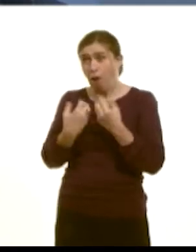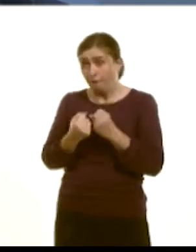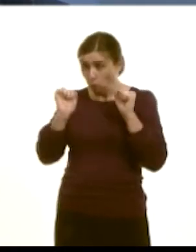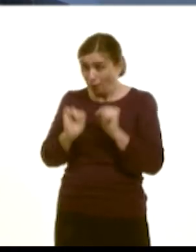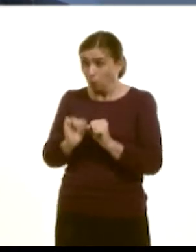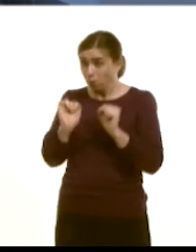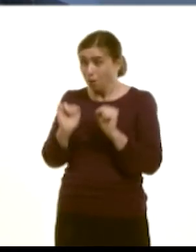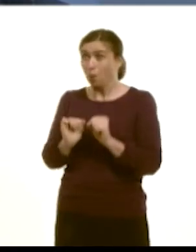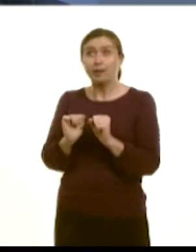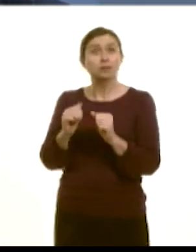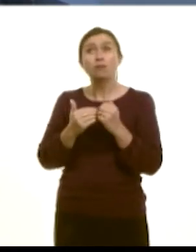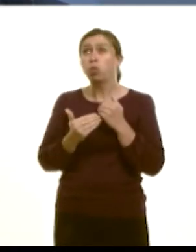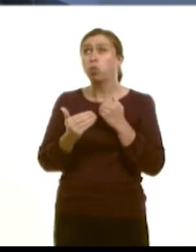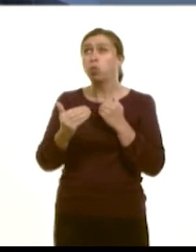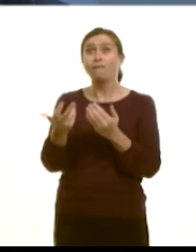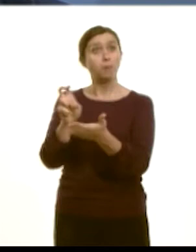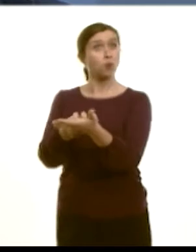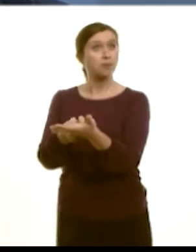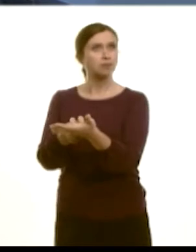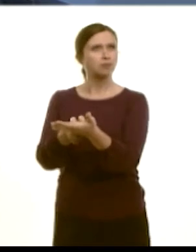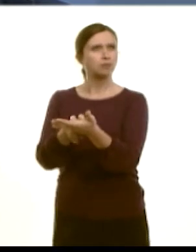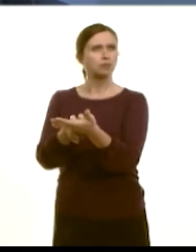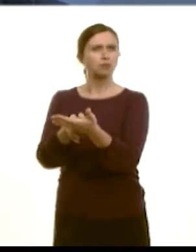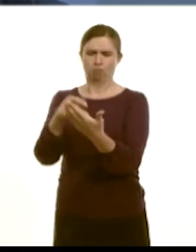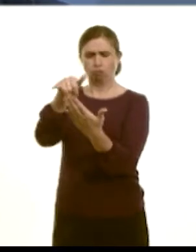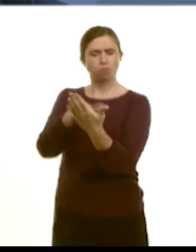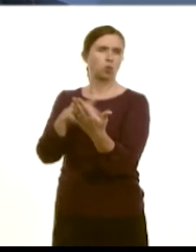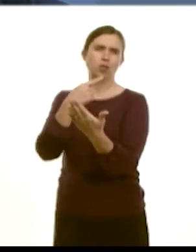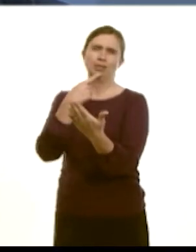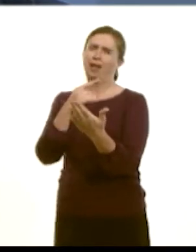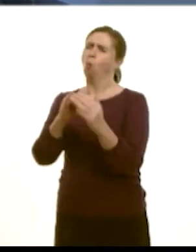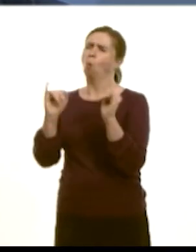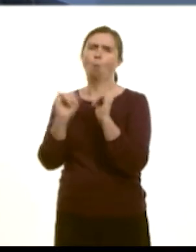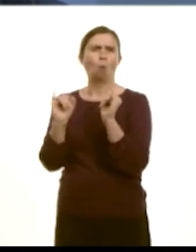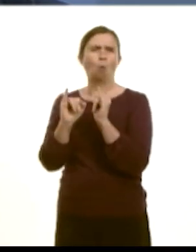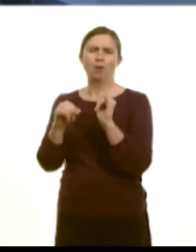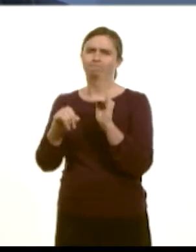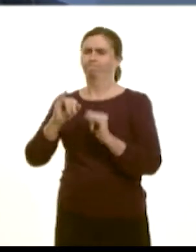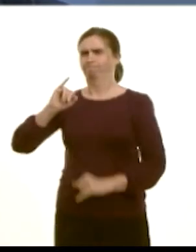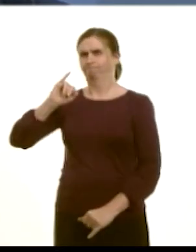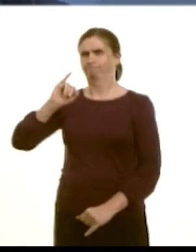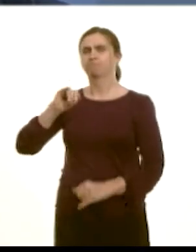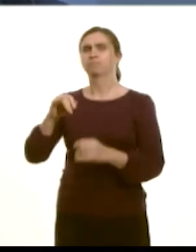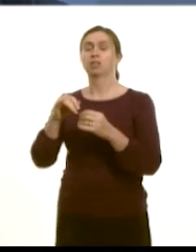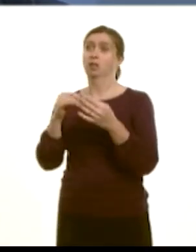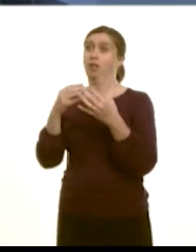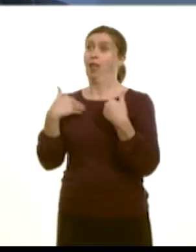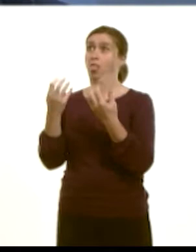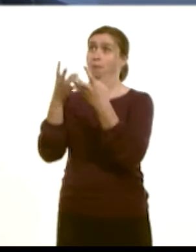It went on to say that the outcomes were very negative for resolving this issue within the health board.